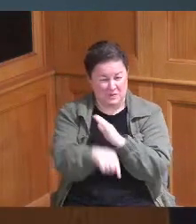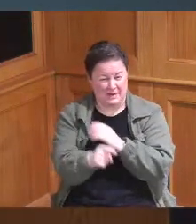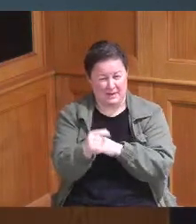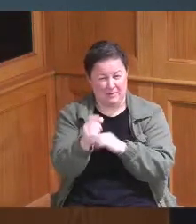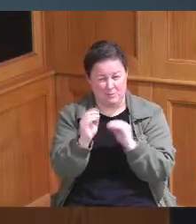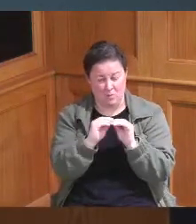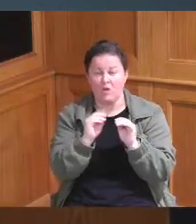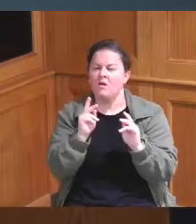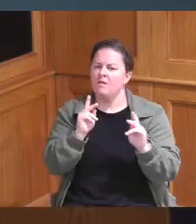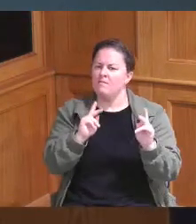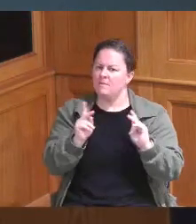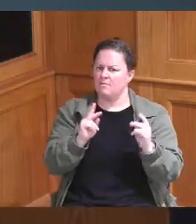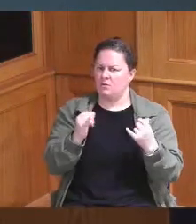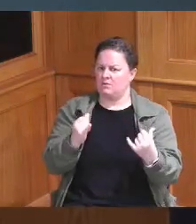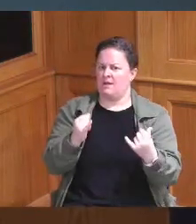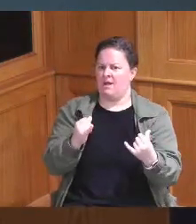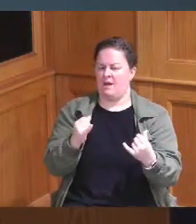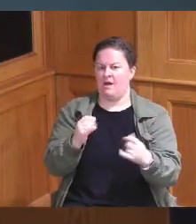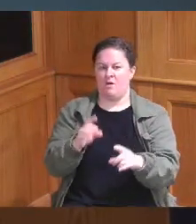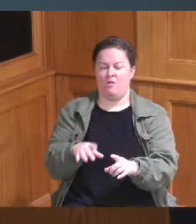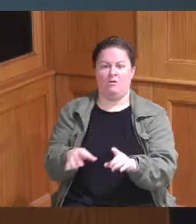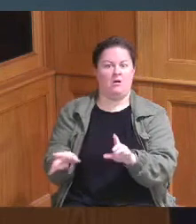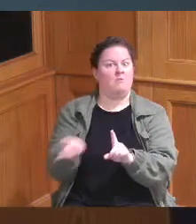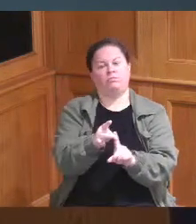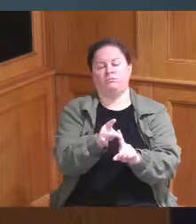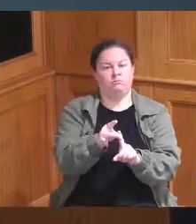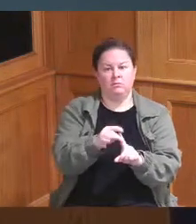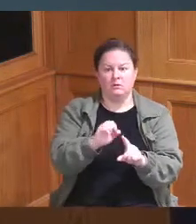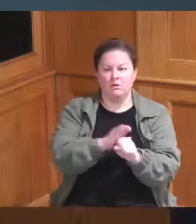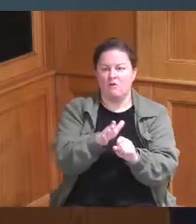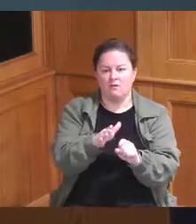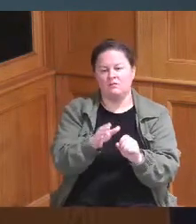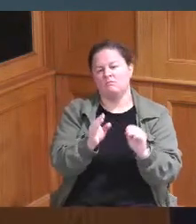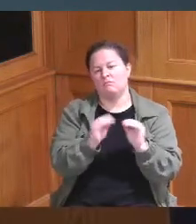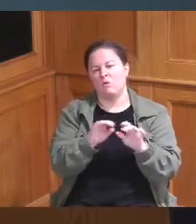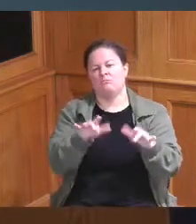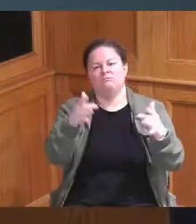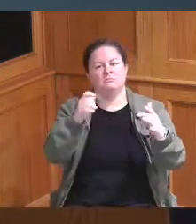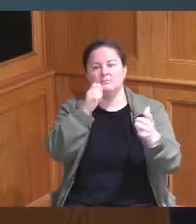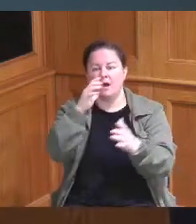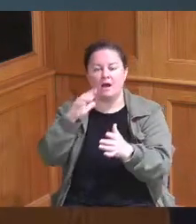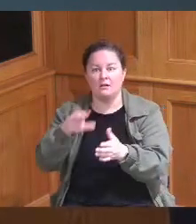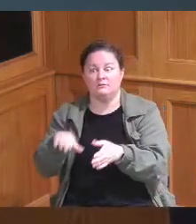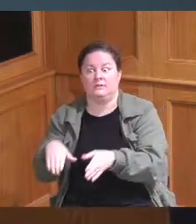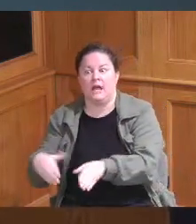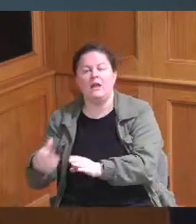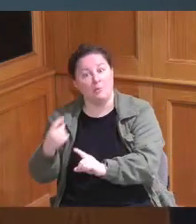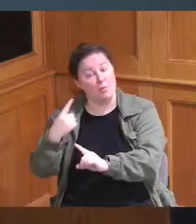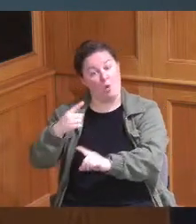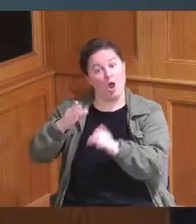now most people are not dying of course one person is too much as we all indicate it but we